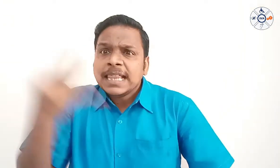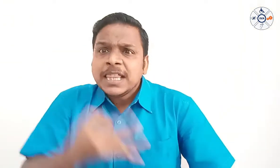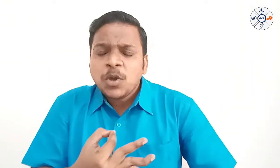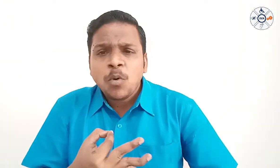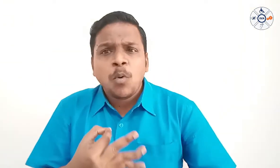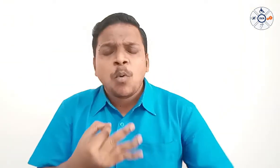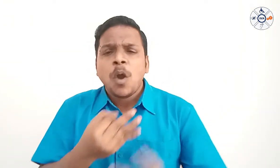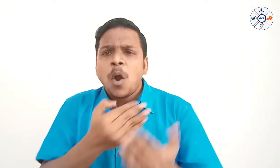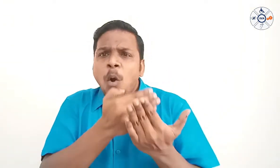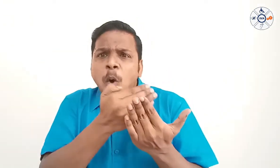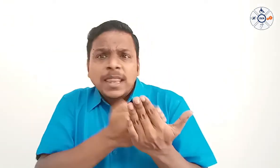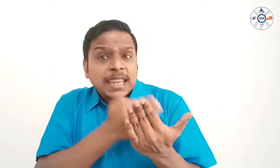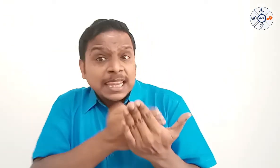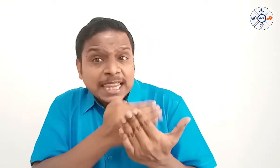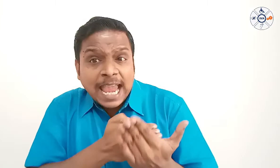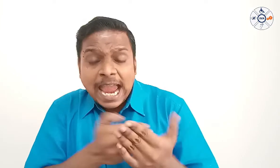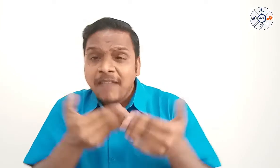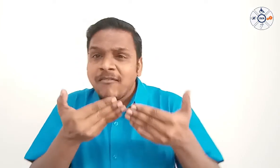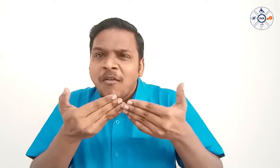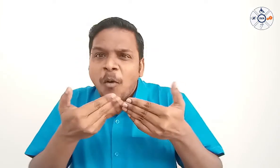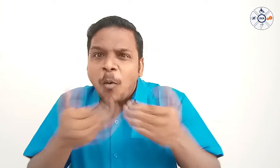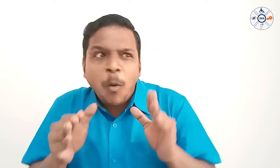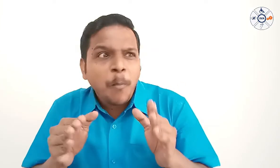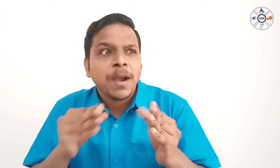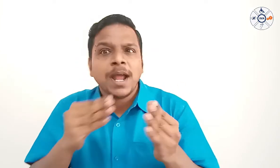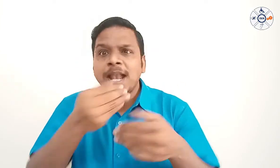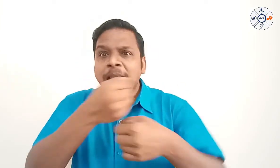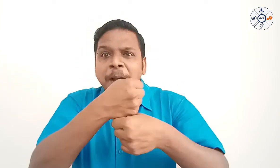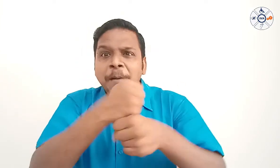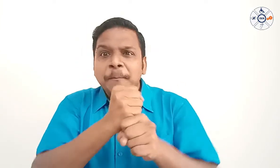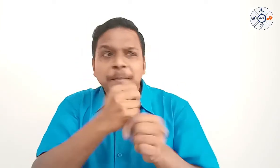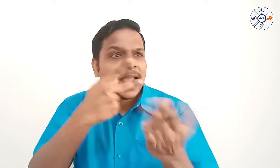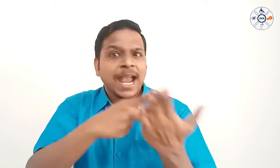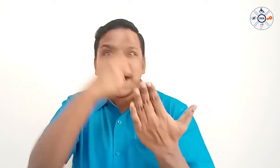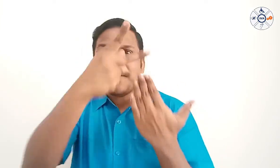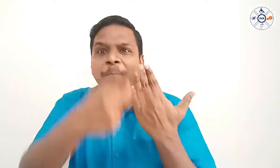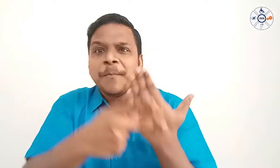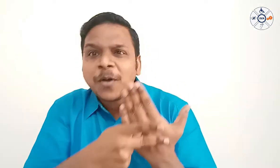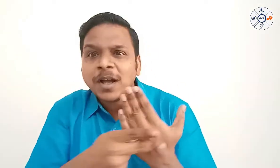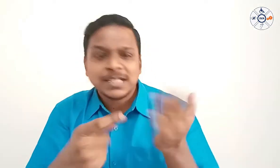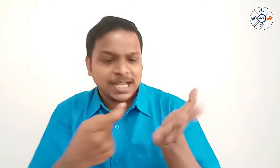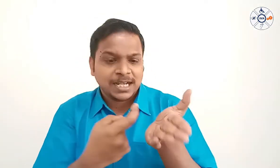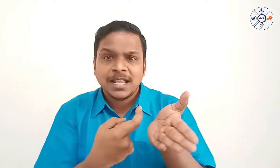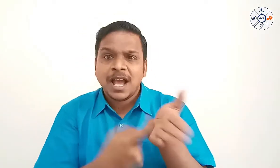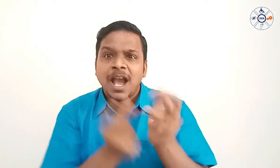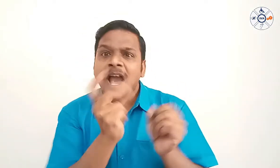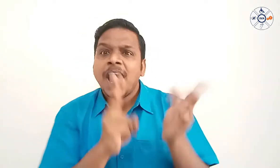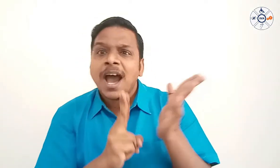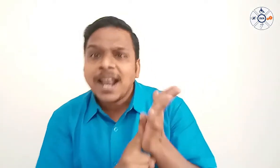environments wherein you open the file, you save the file, you make projects, You can